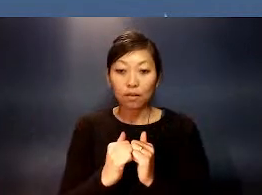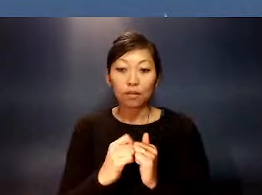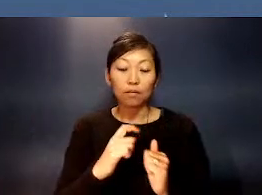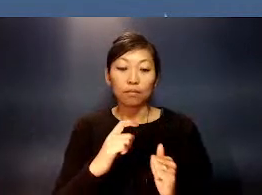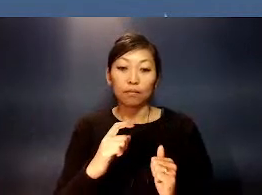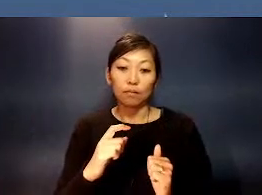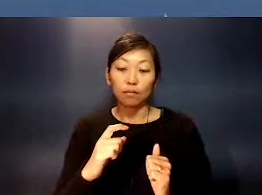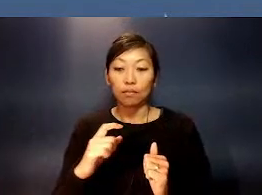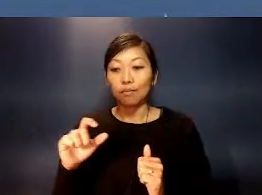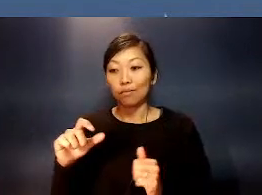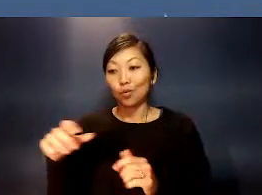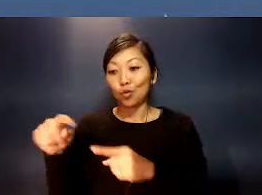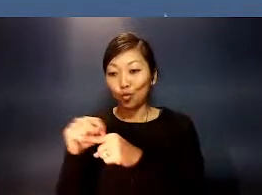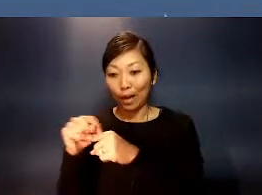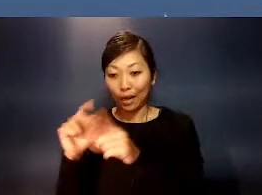TO REPRESENT THE PEOPLE AND I THINK THE PEOPLE HAVE